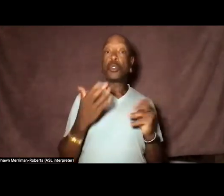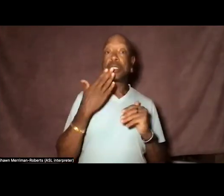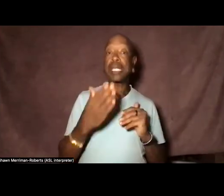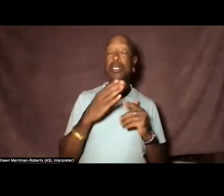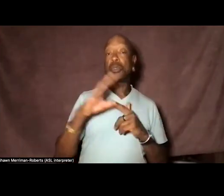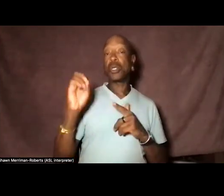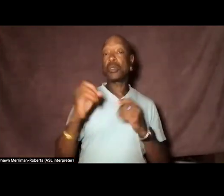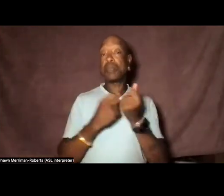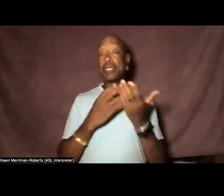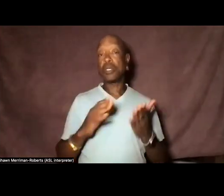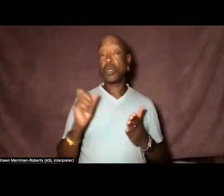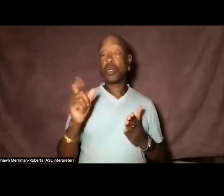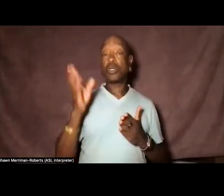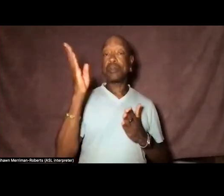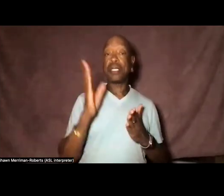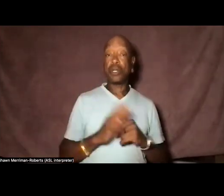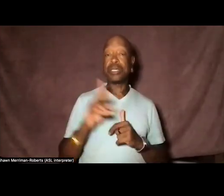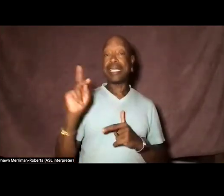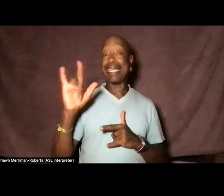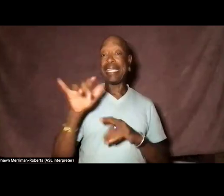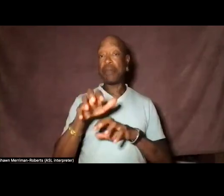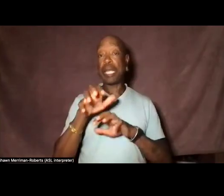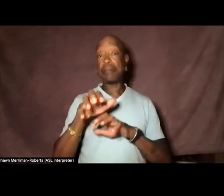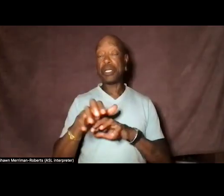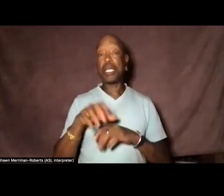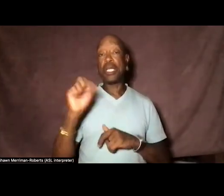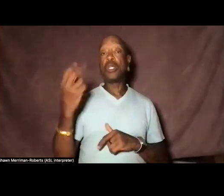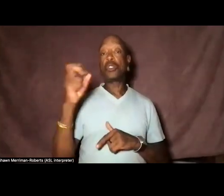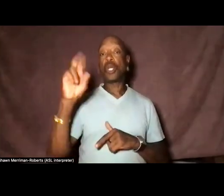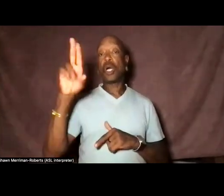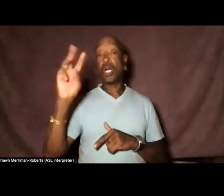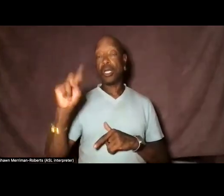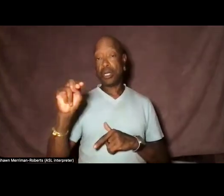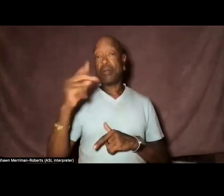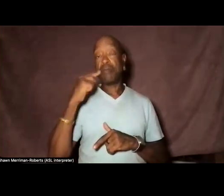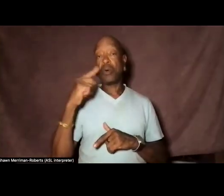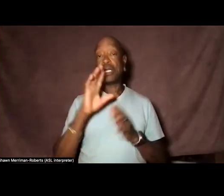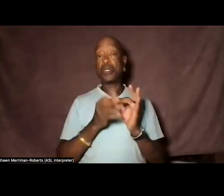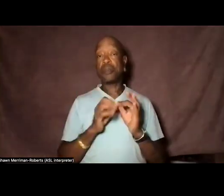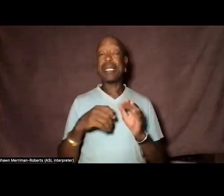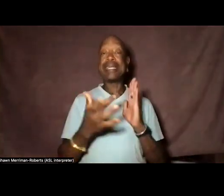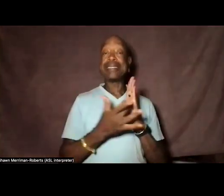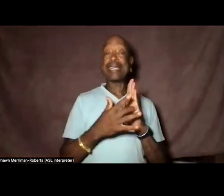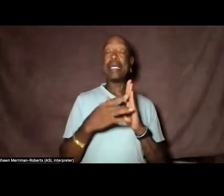all our speakers Kelly for captioning Shawn for interpreting our Tech and security team these